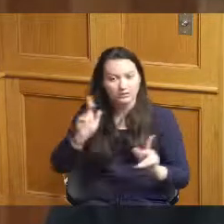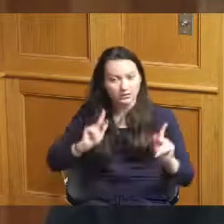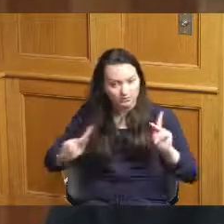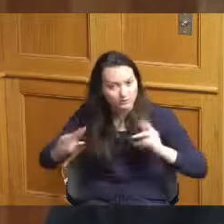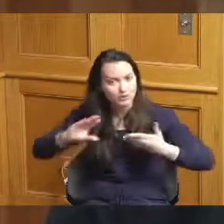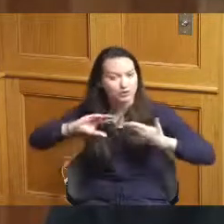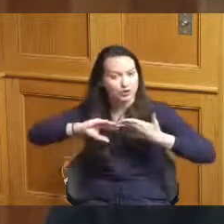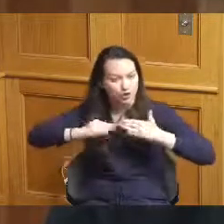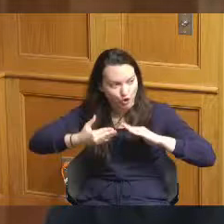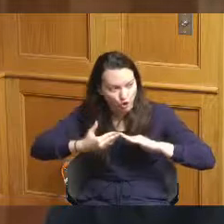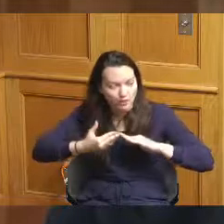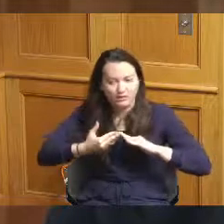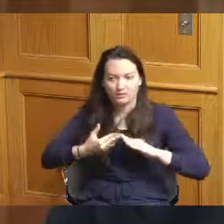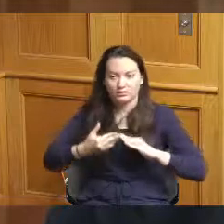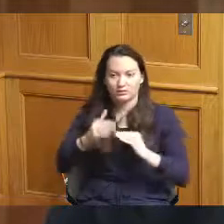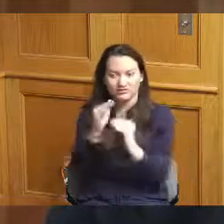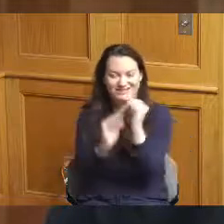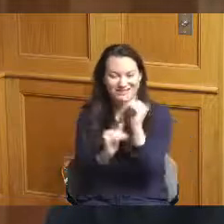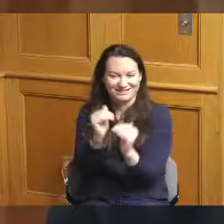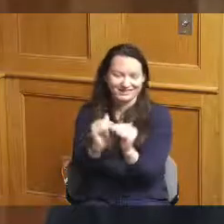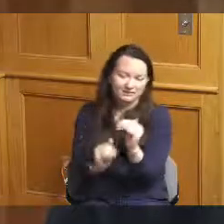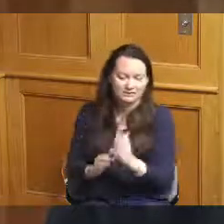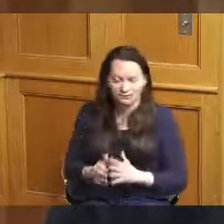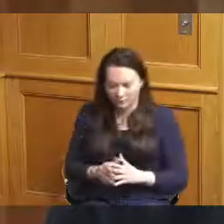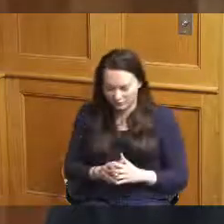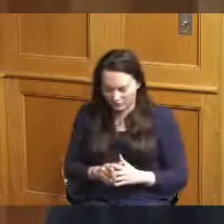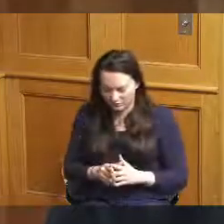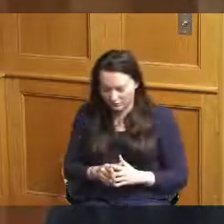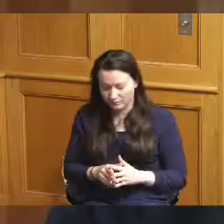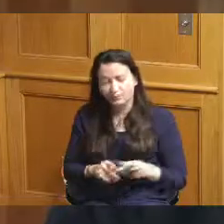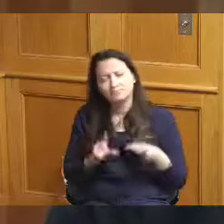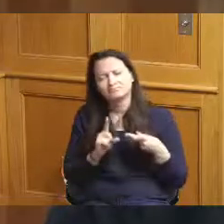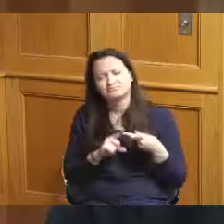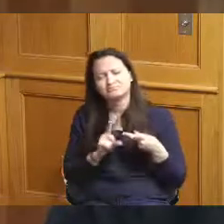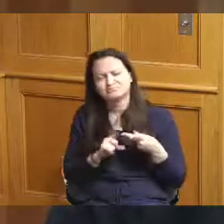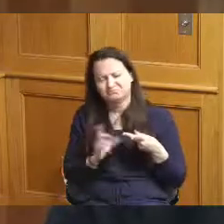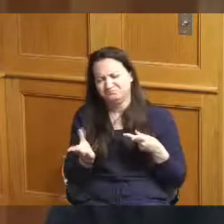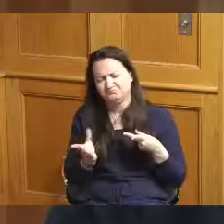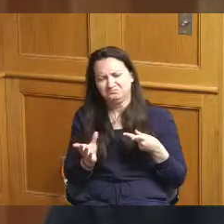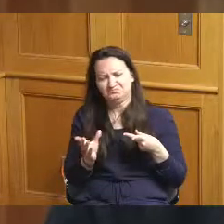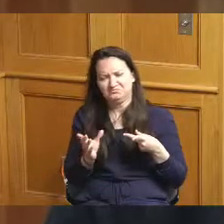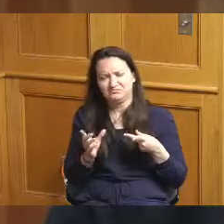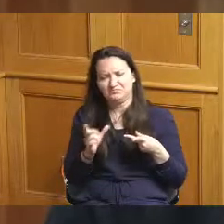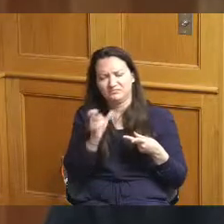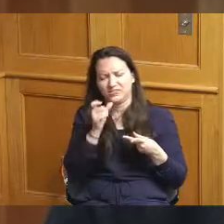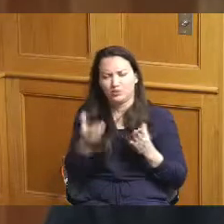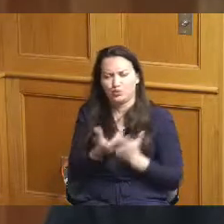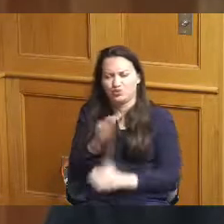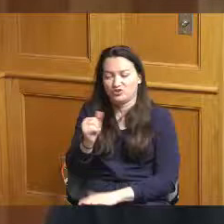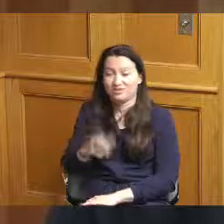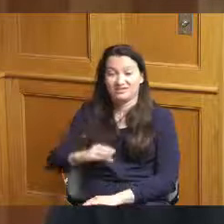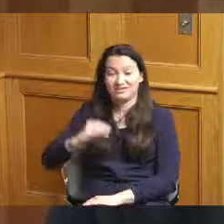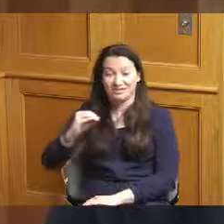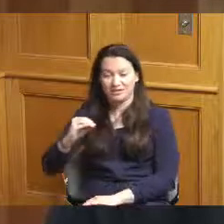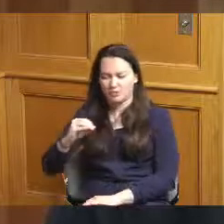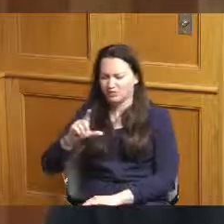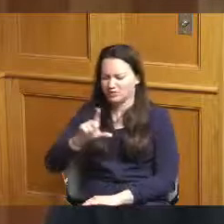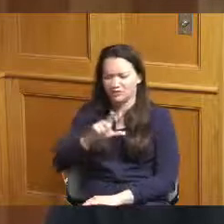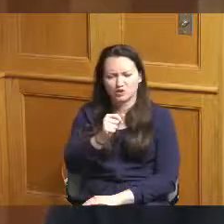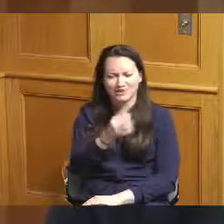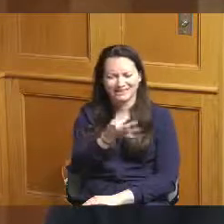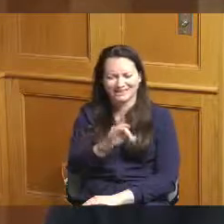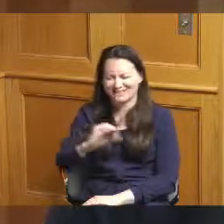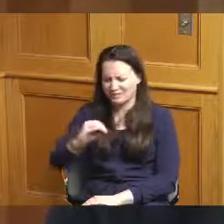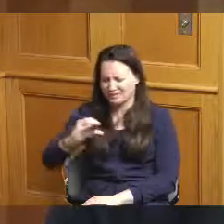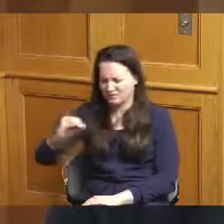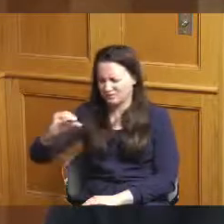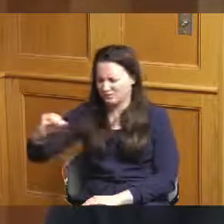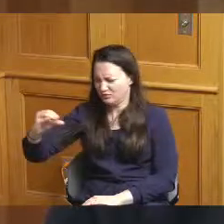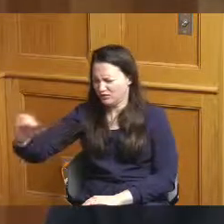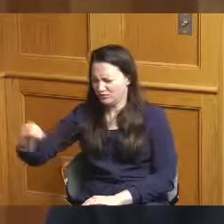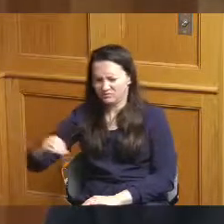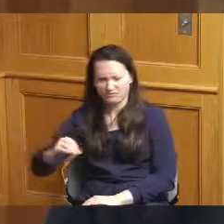and Facilities so the second one has not created new jobs 2019 zero 2020 zero 2021-0 so if they're